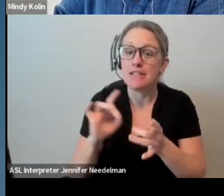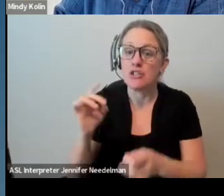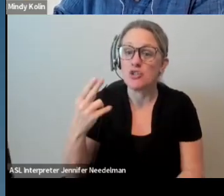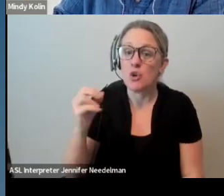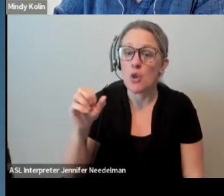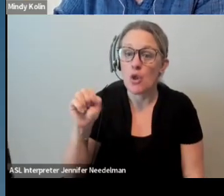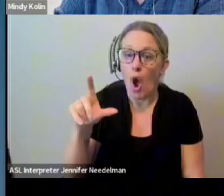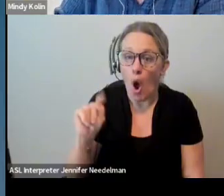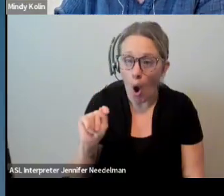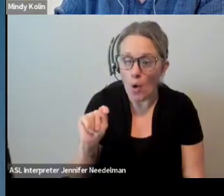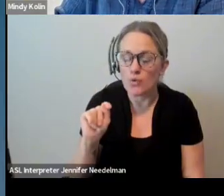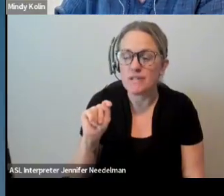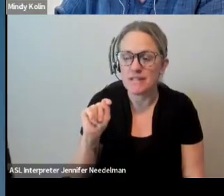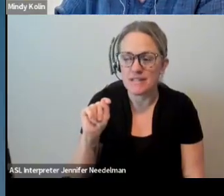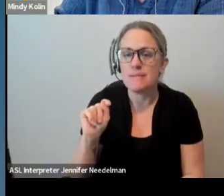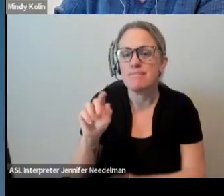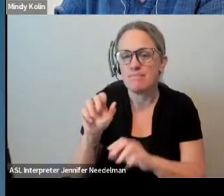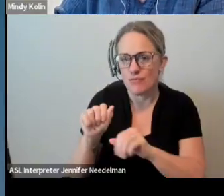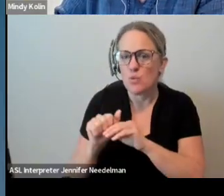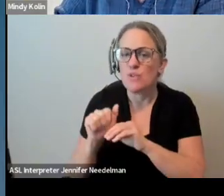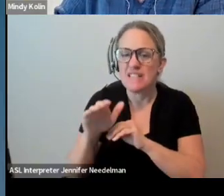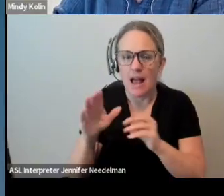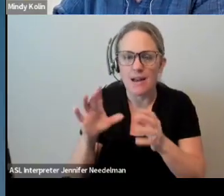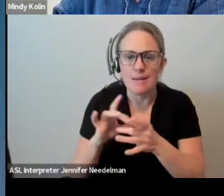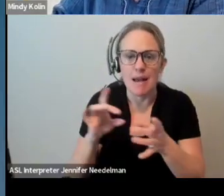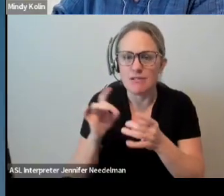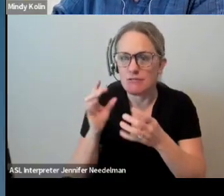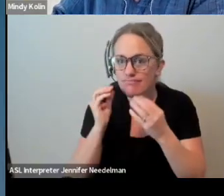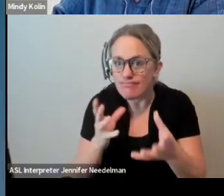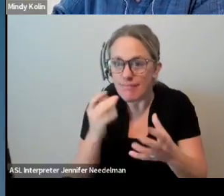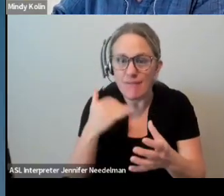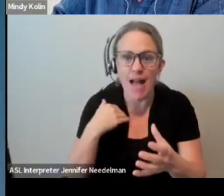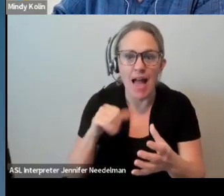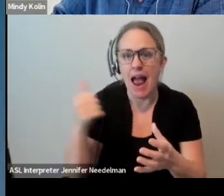with other attendees, but you can message us to let us know if you have any questions or need anything.